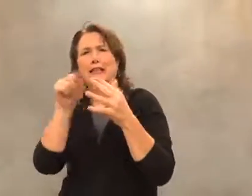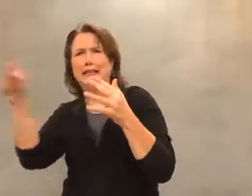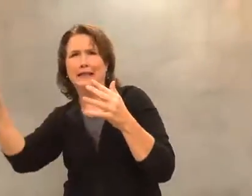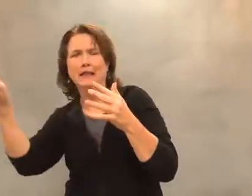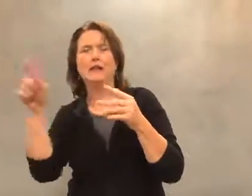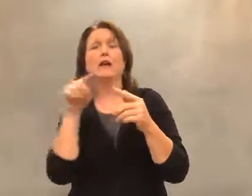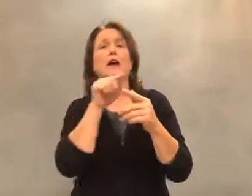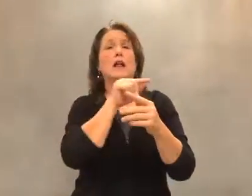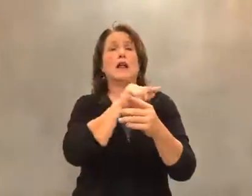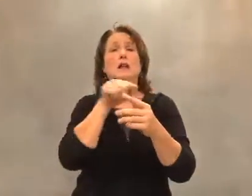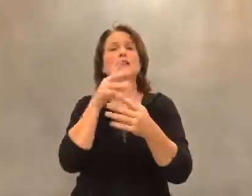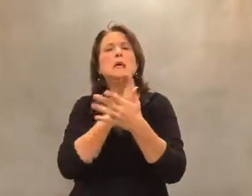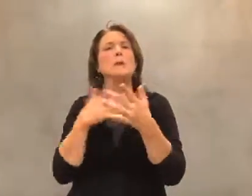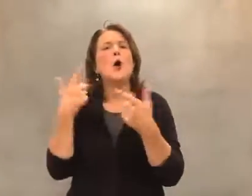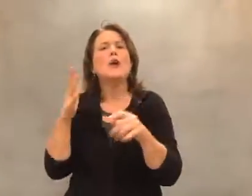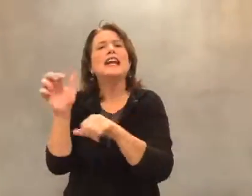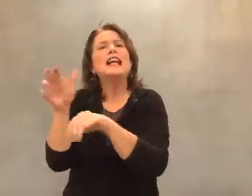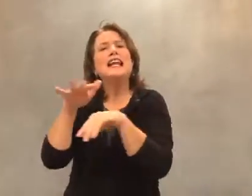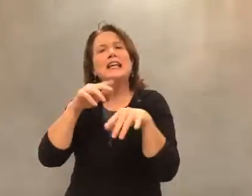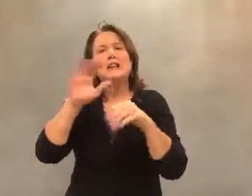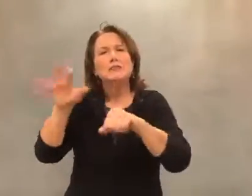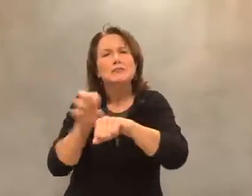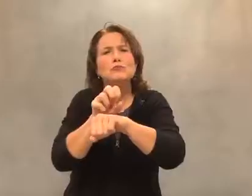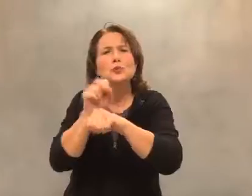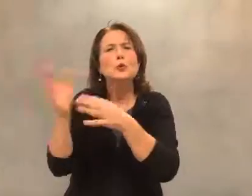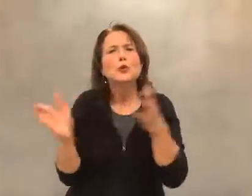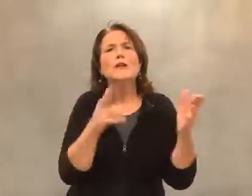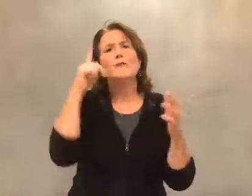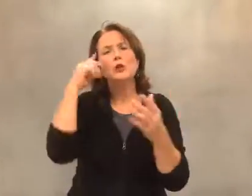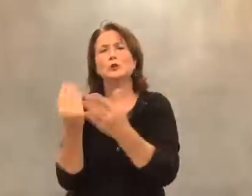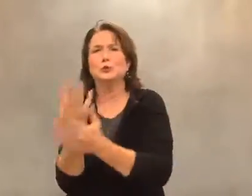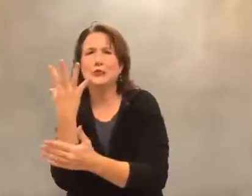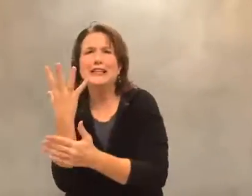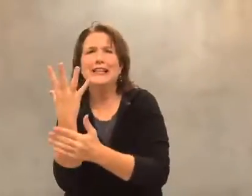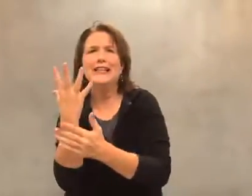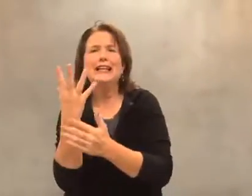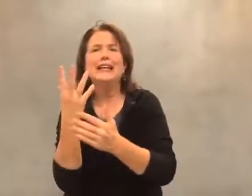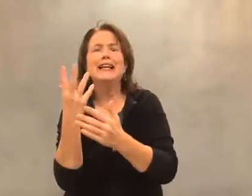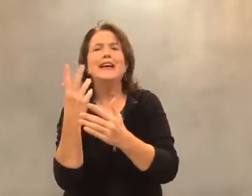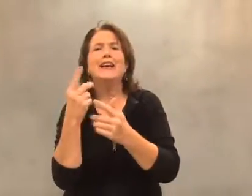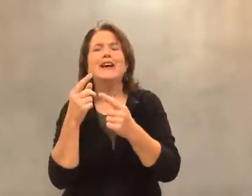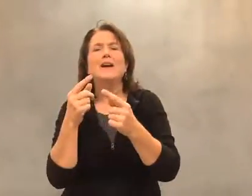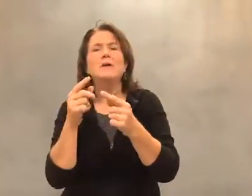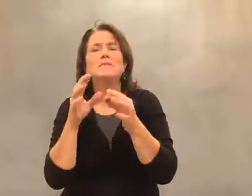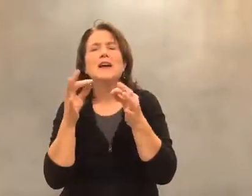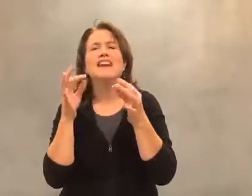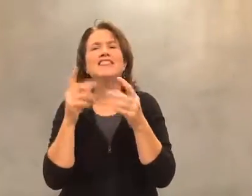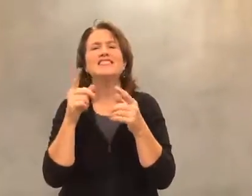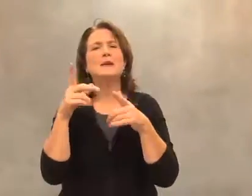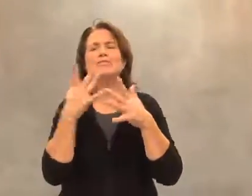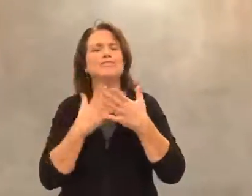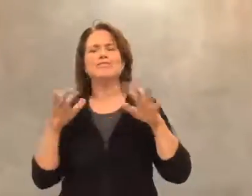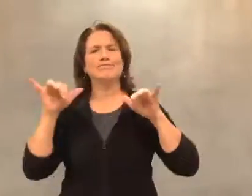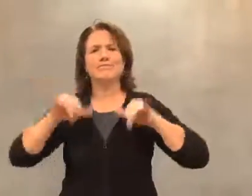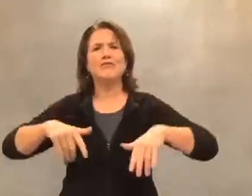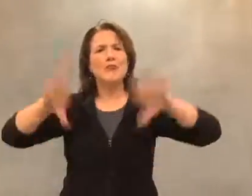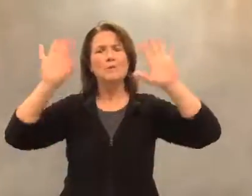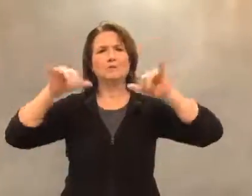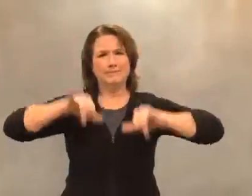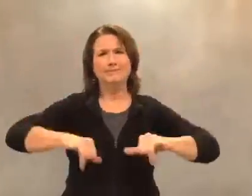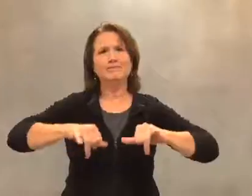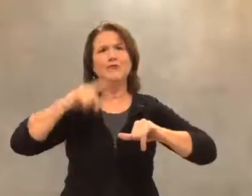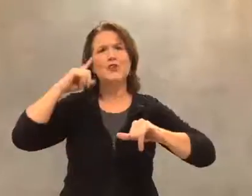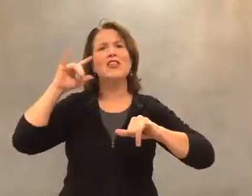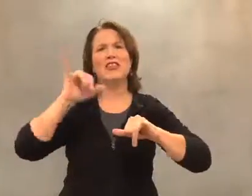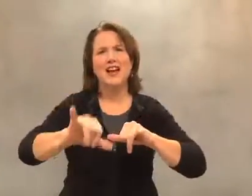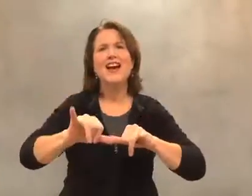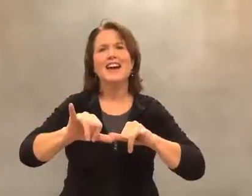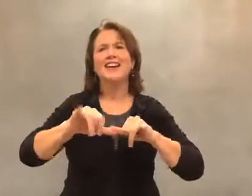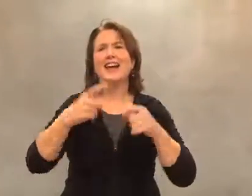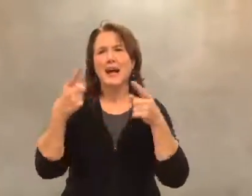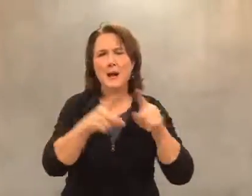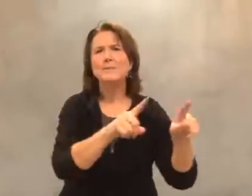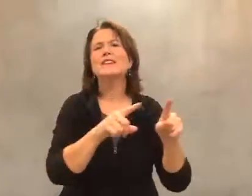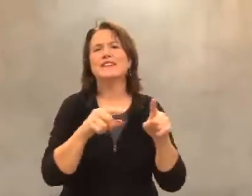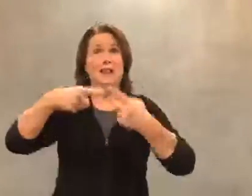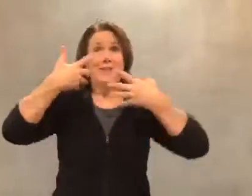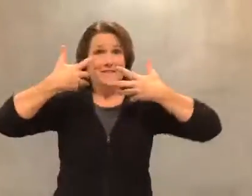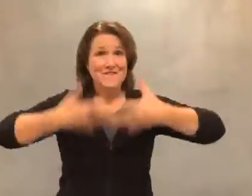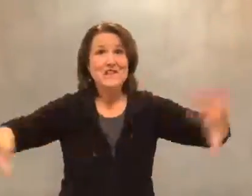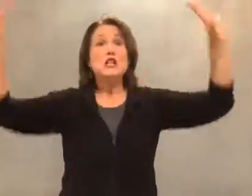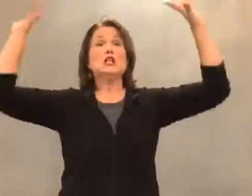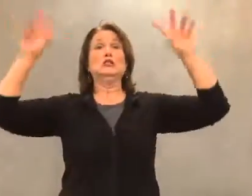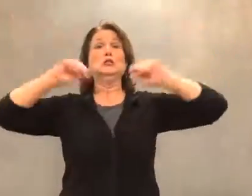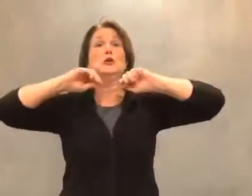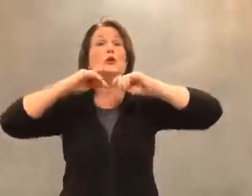Some had already made plans for the spring break.